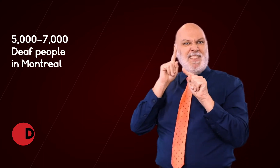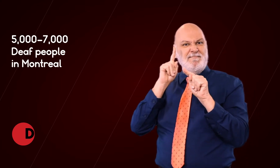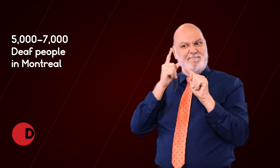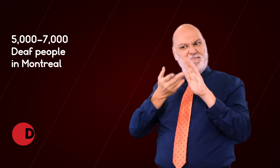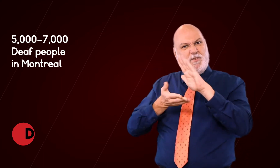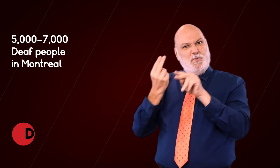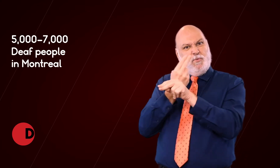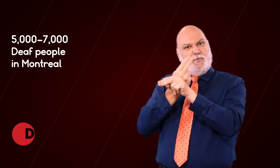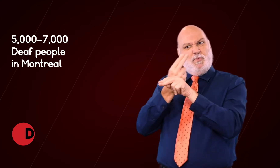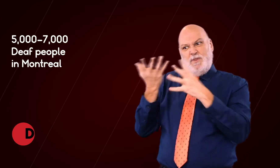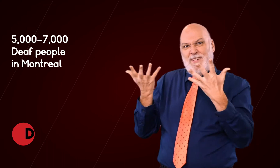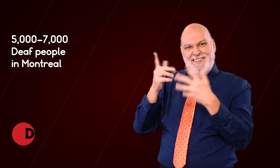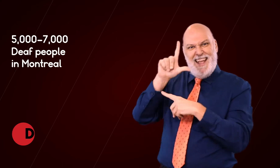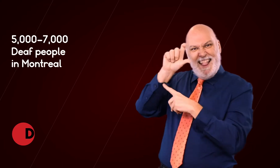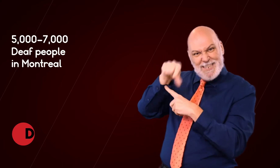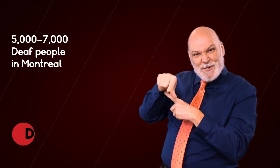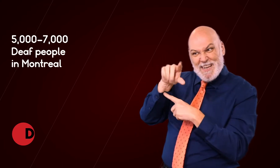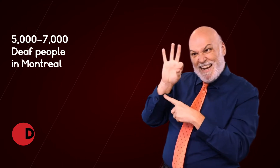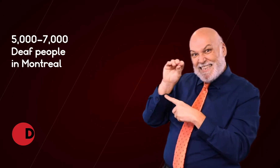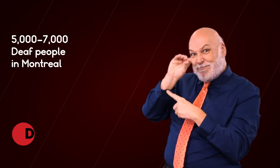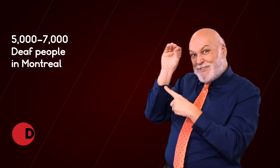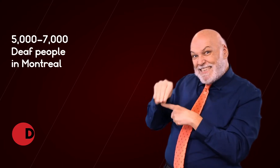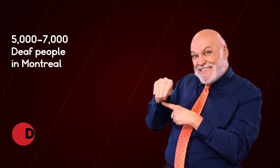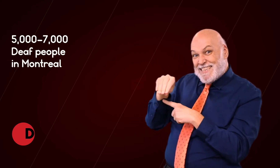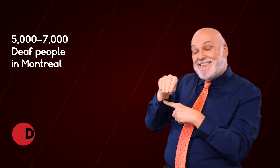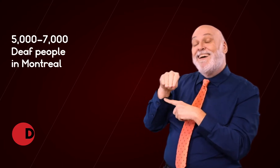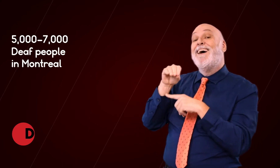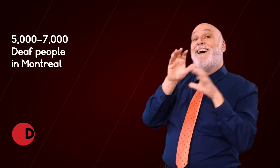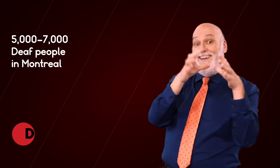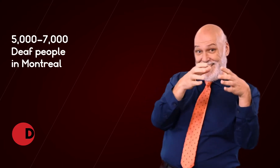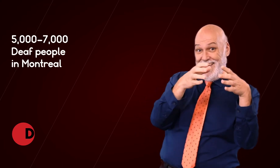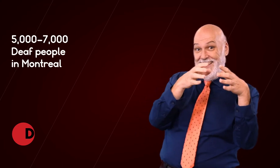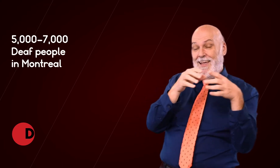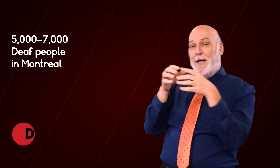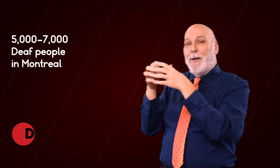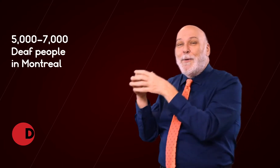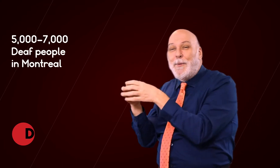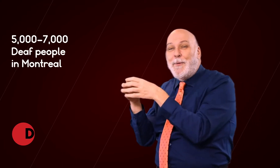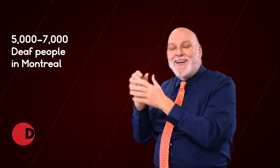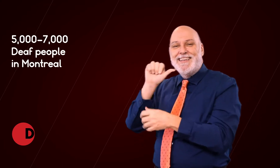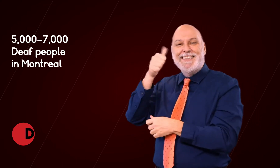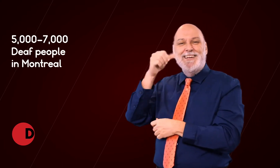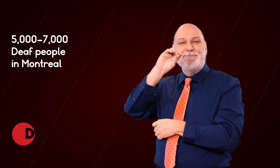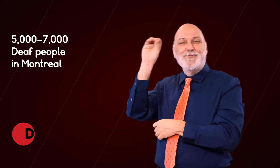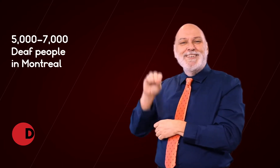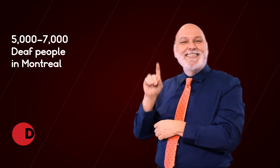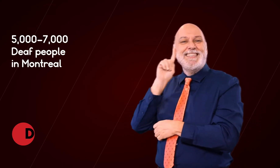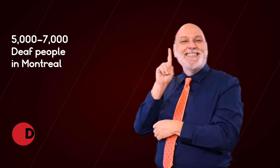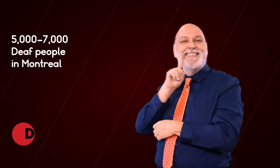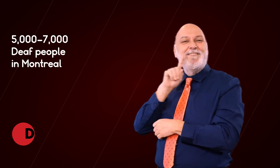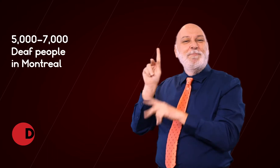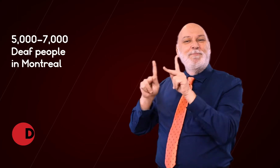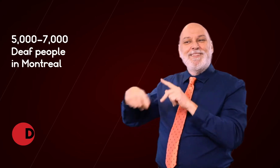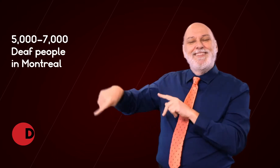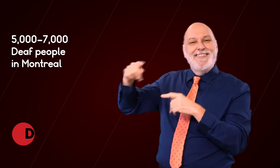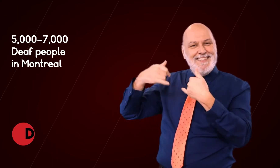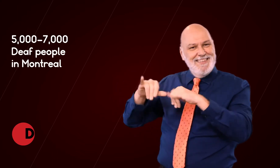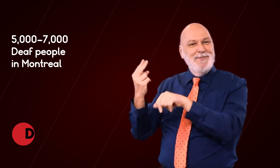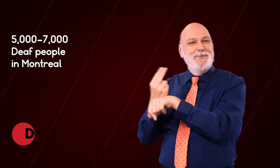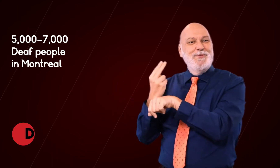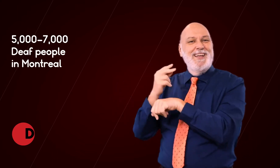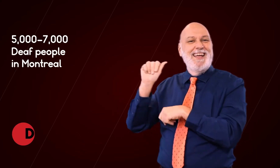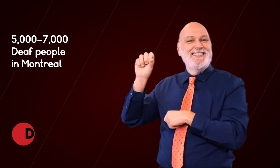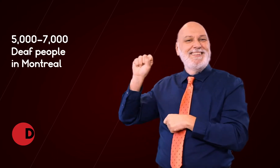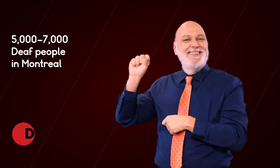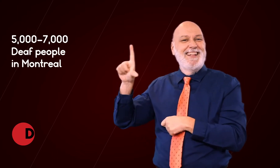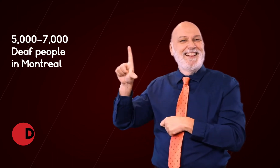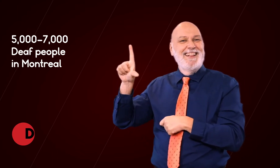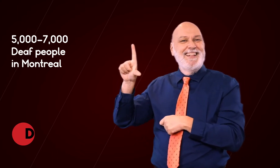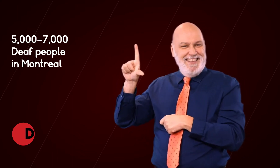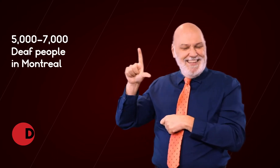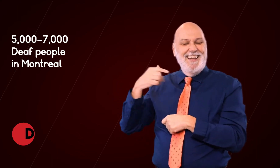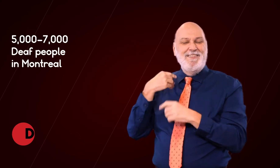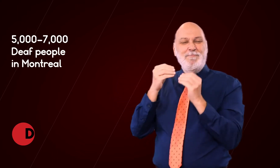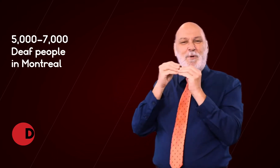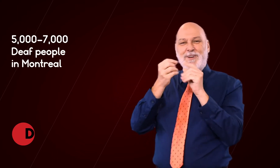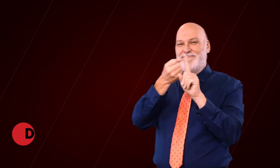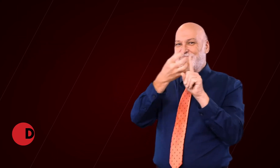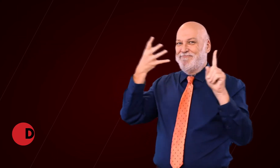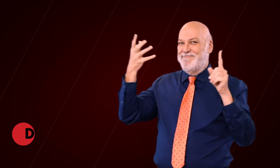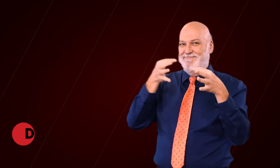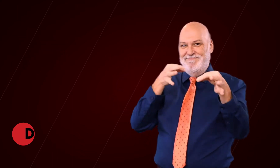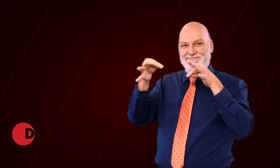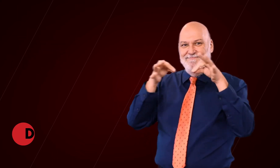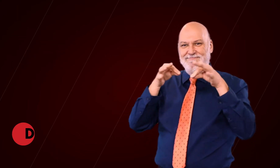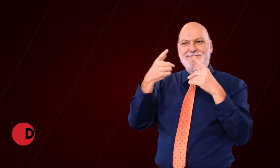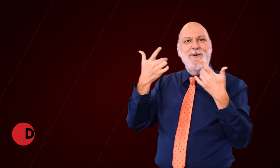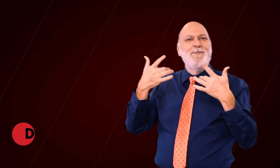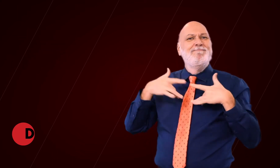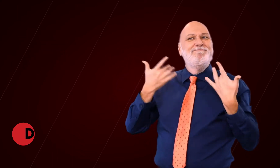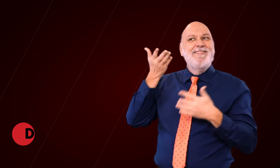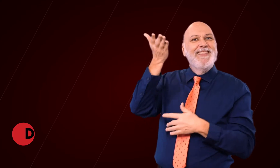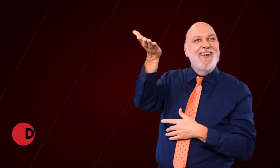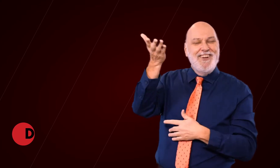Ninety percent of Deaf people in Montreal communicate in LSQ, 10% in ASL.